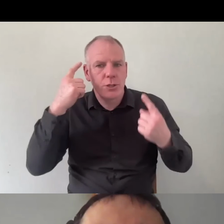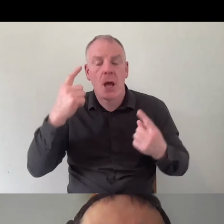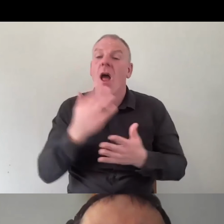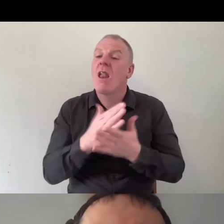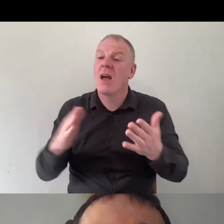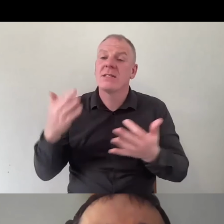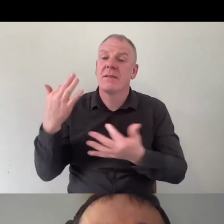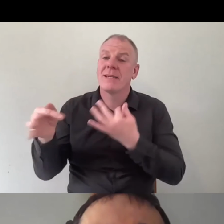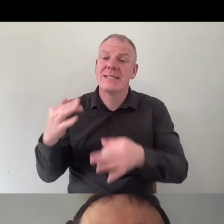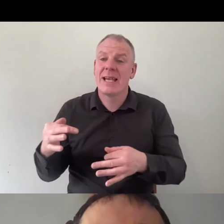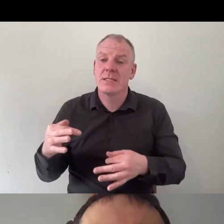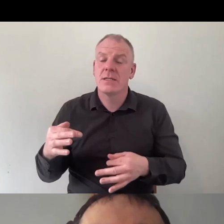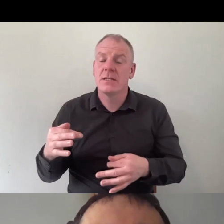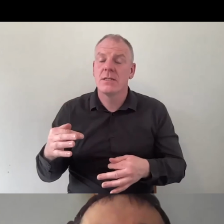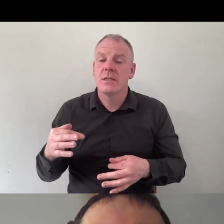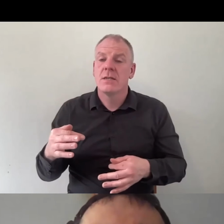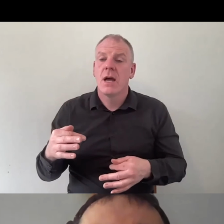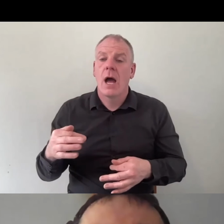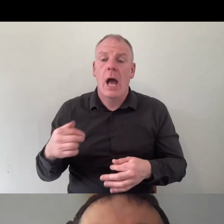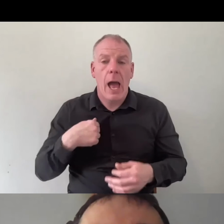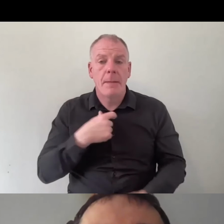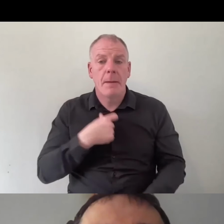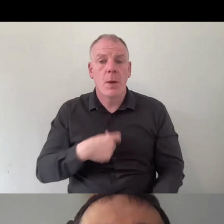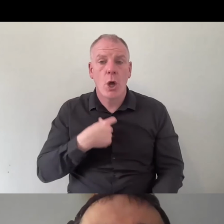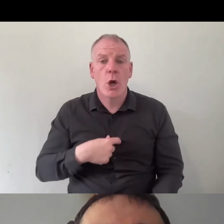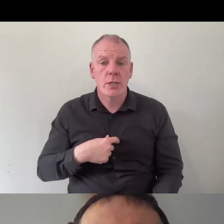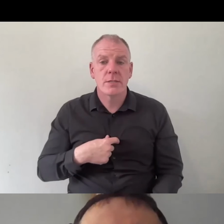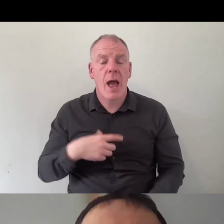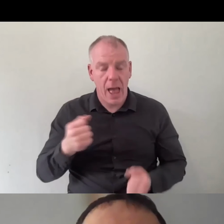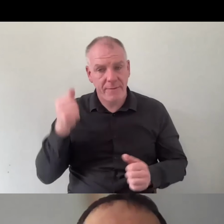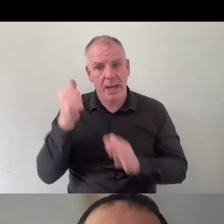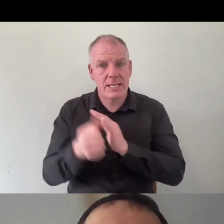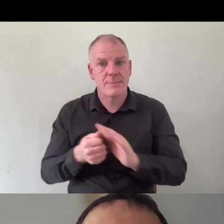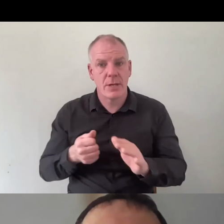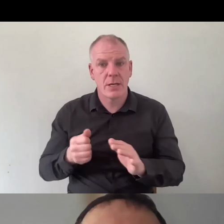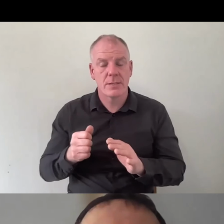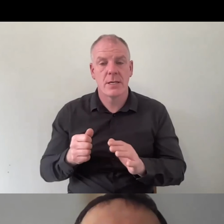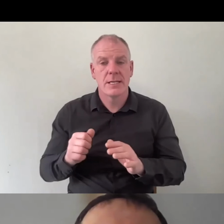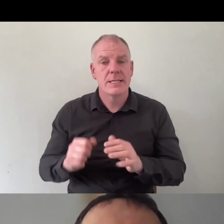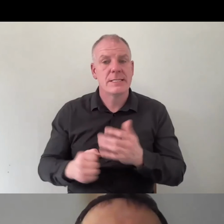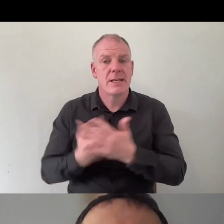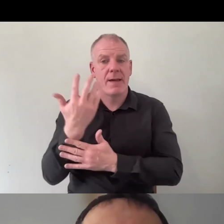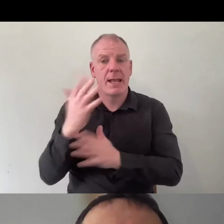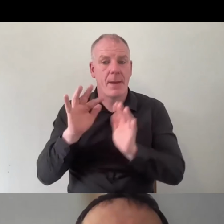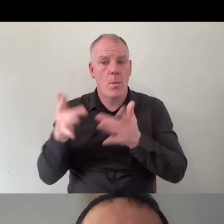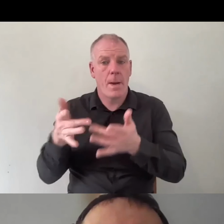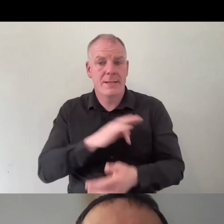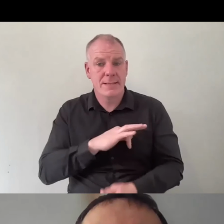and I speak here as somebody who has considerable experience in the web development environment,